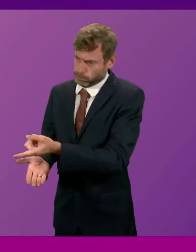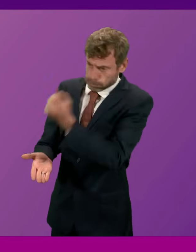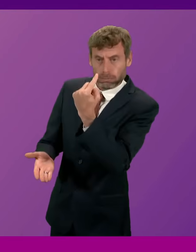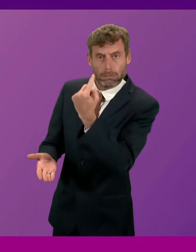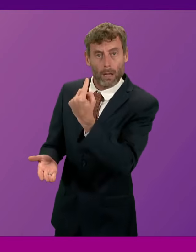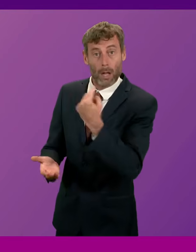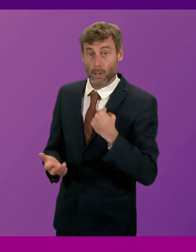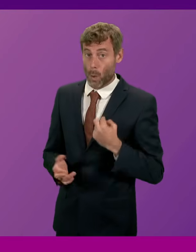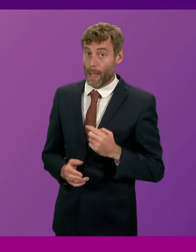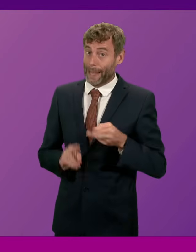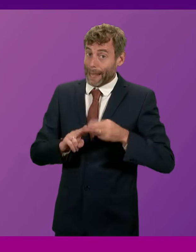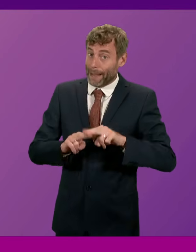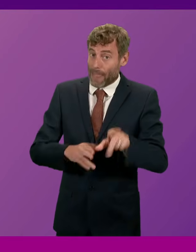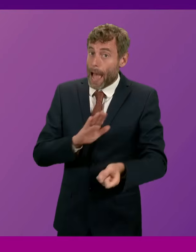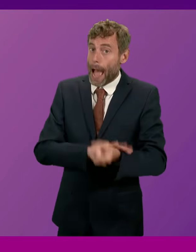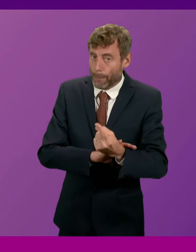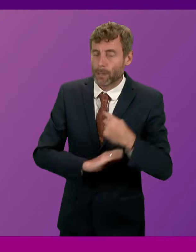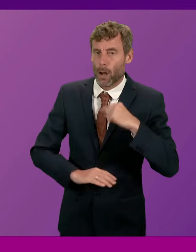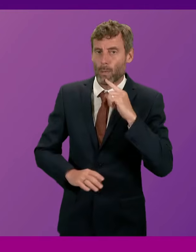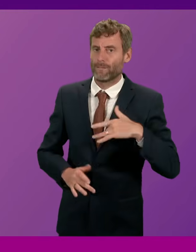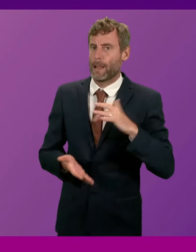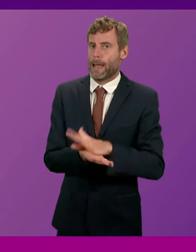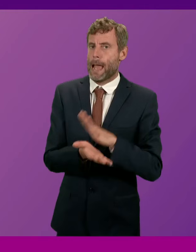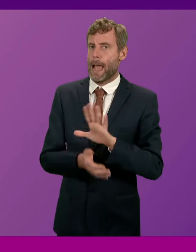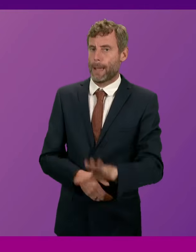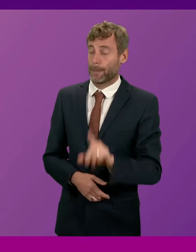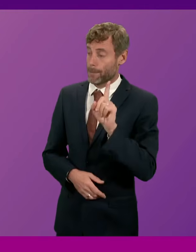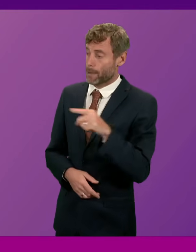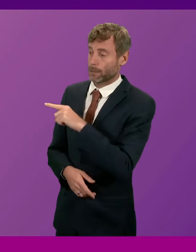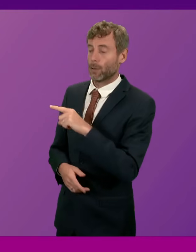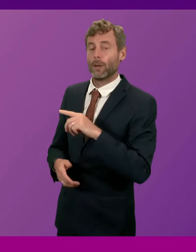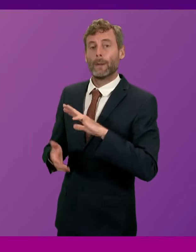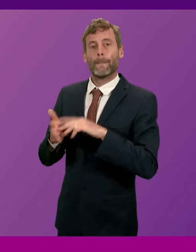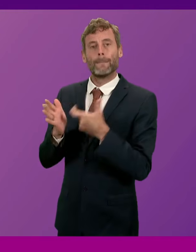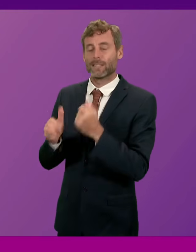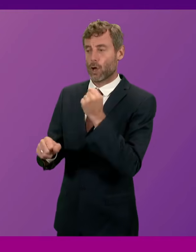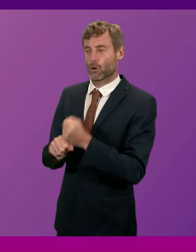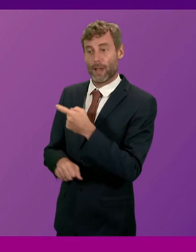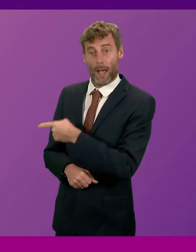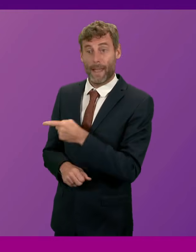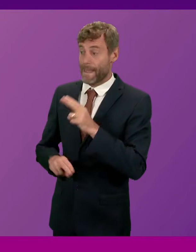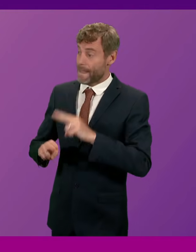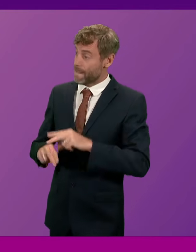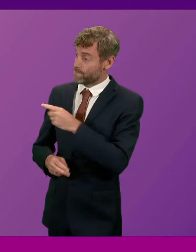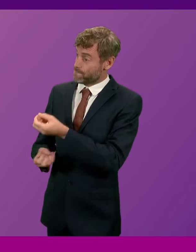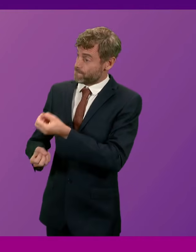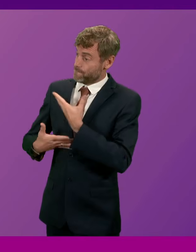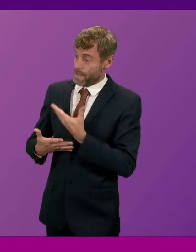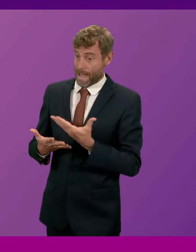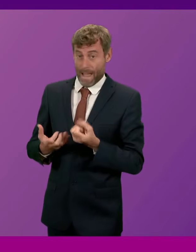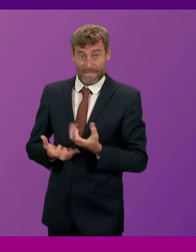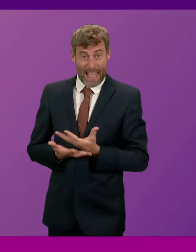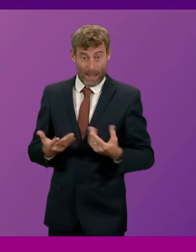On Mr Greer’s specific point about any individuals from this country who are involved in the work